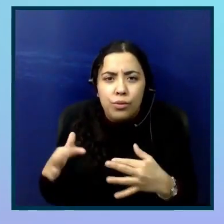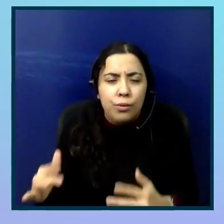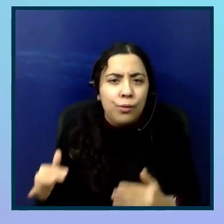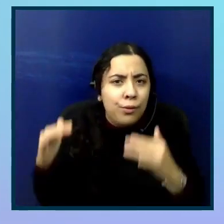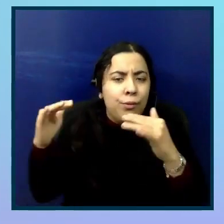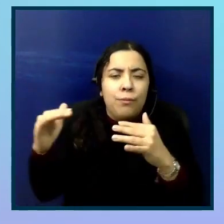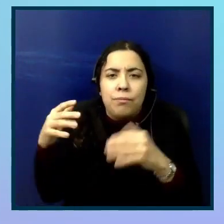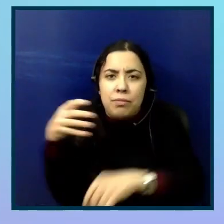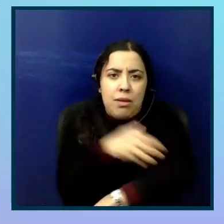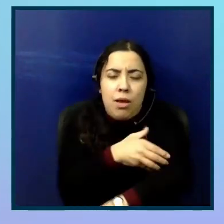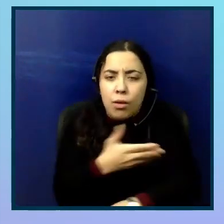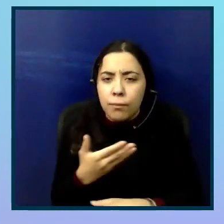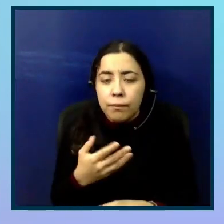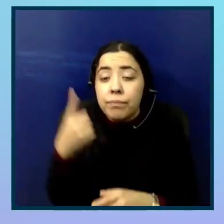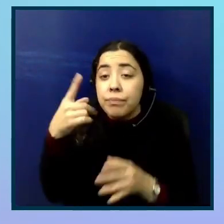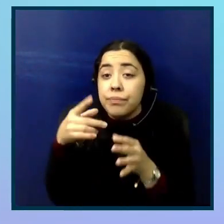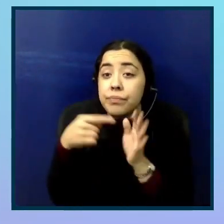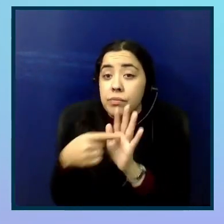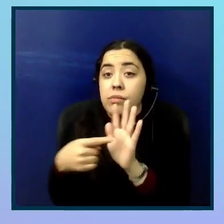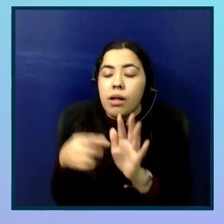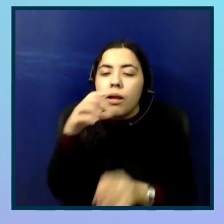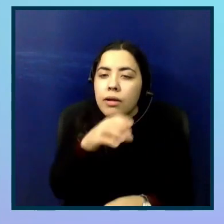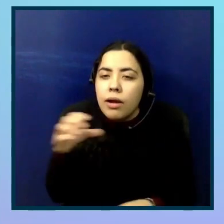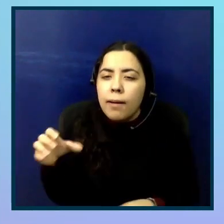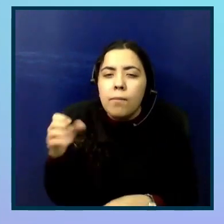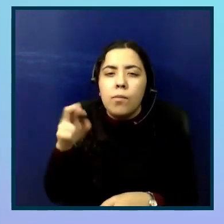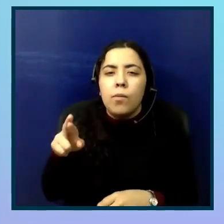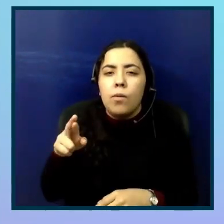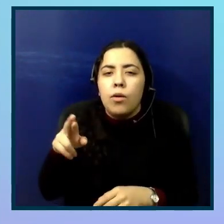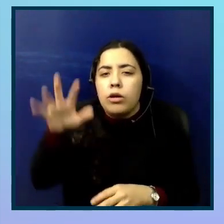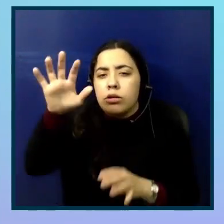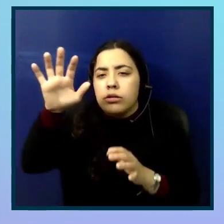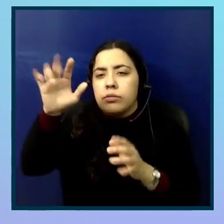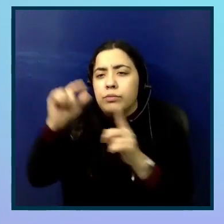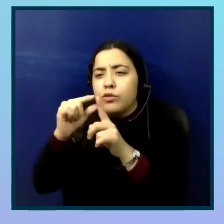is captioning our transcription services. Like you think that it's only used by somebody